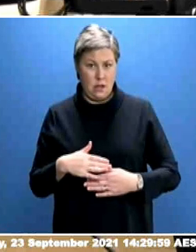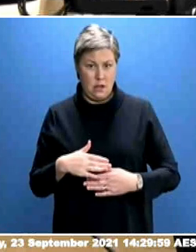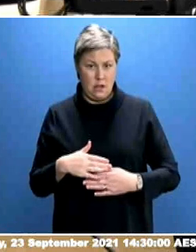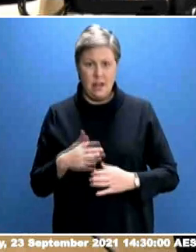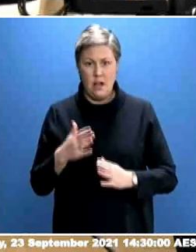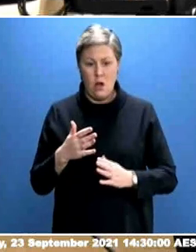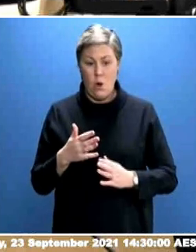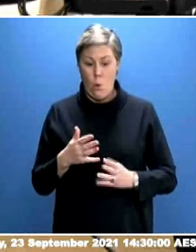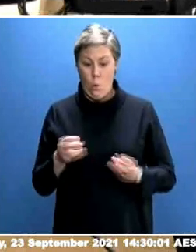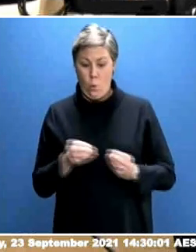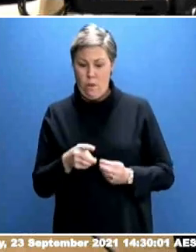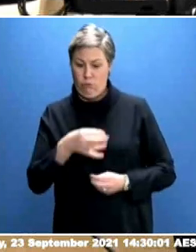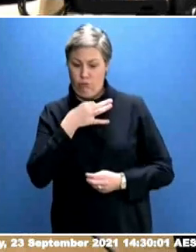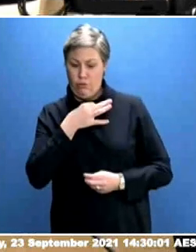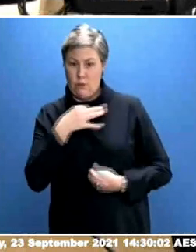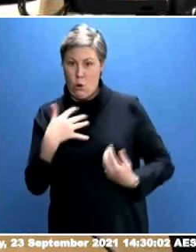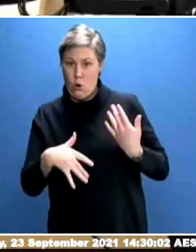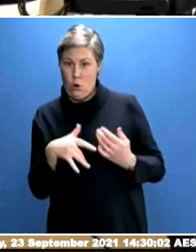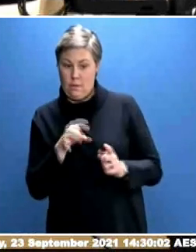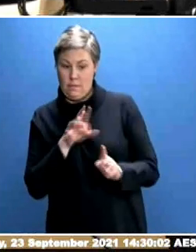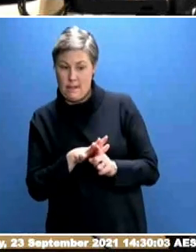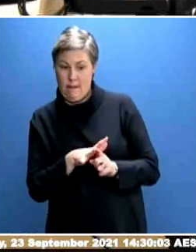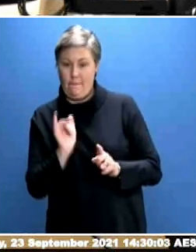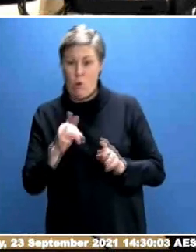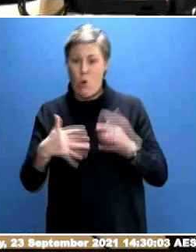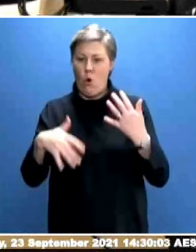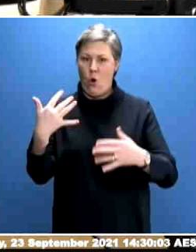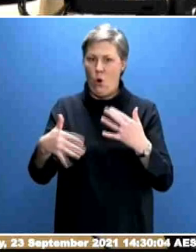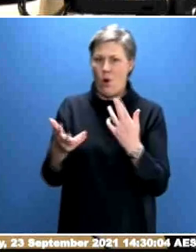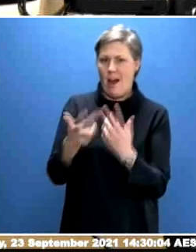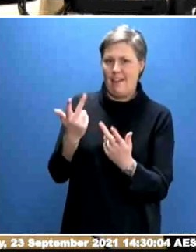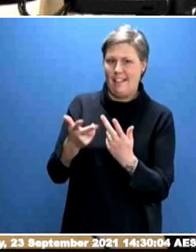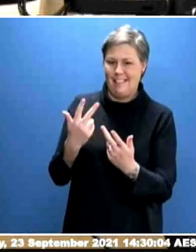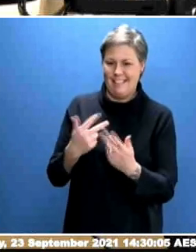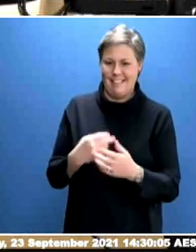risk of significant harm to themselves and others in circumstances where all